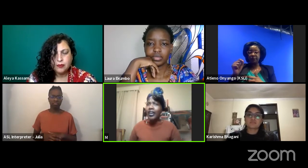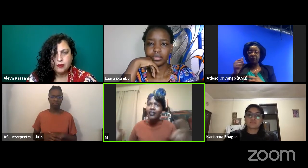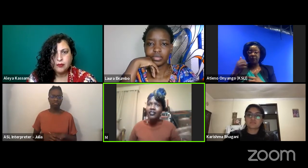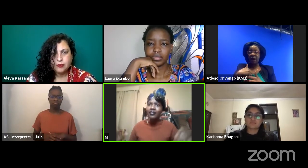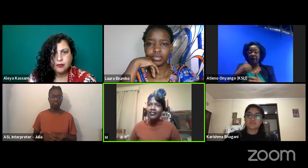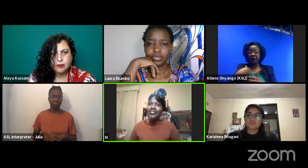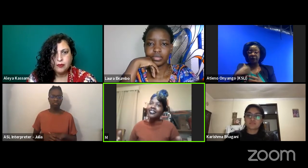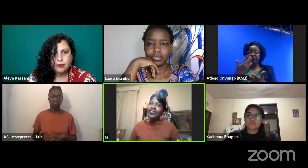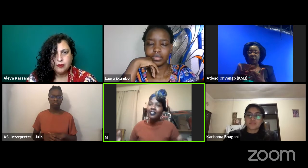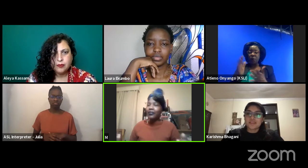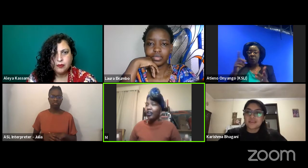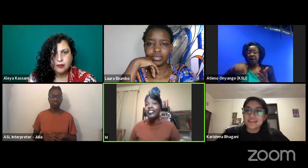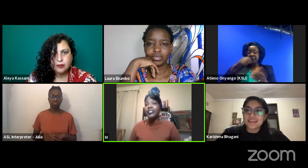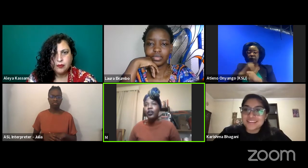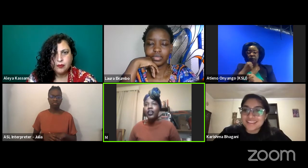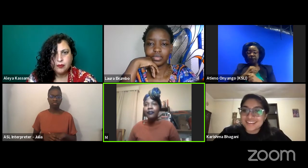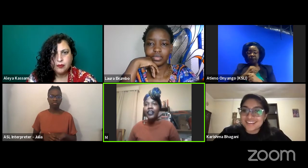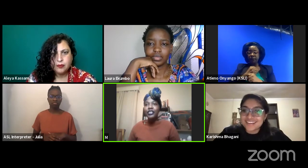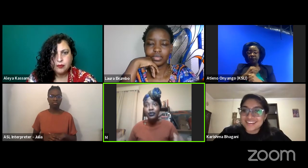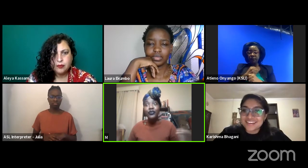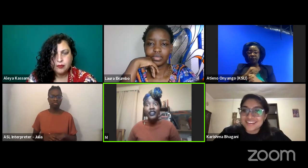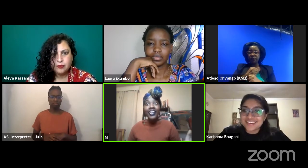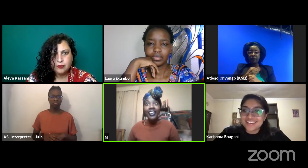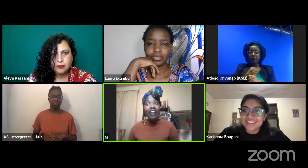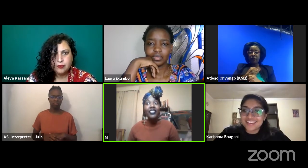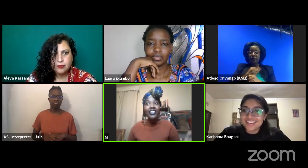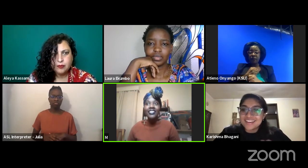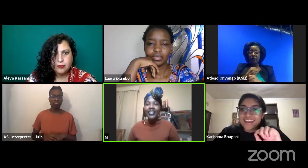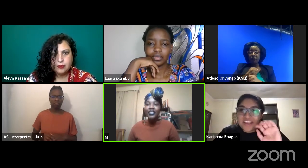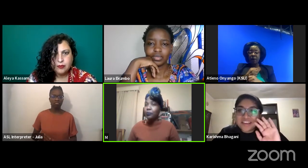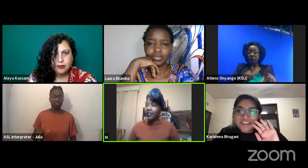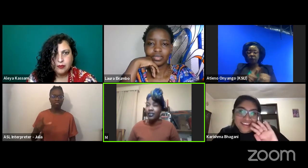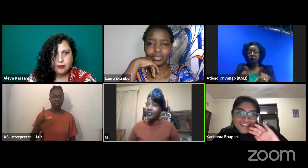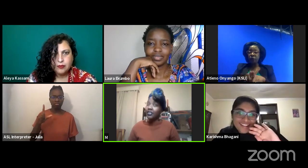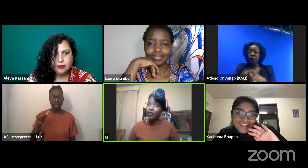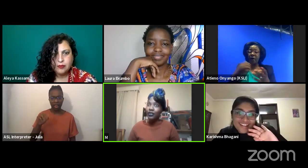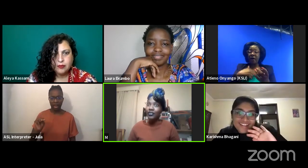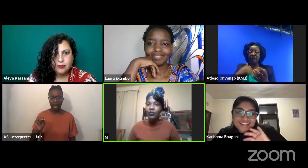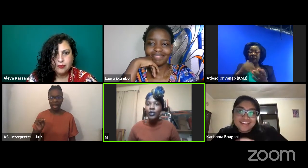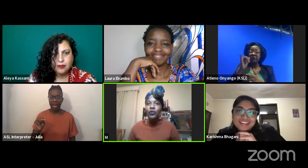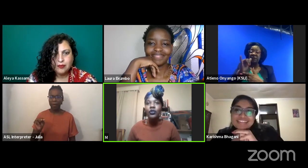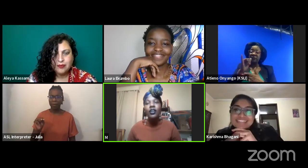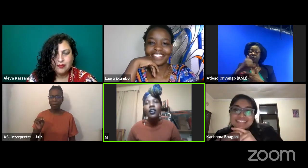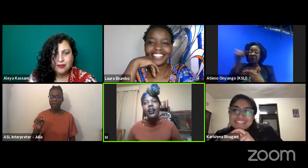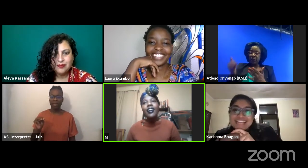And untypical LAM fashion is very heavily designed to be the least thoughtful thing we do.